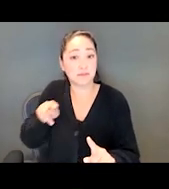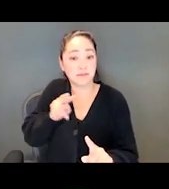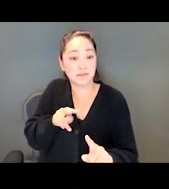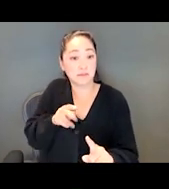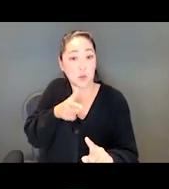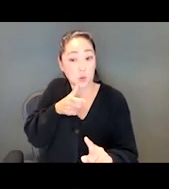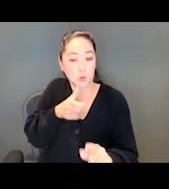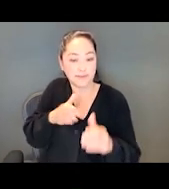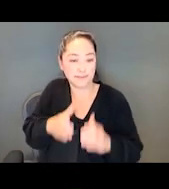do that.